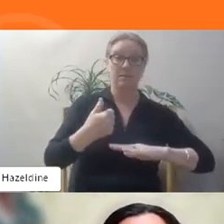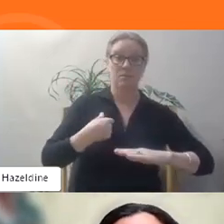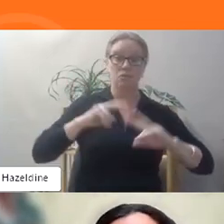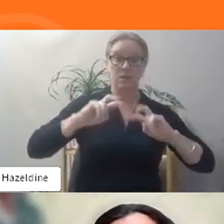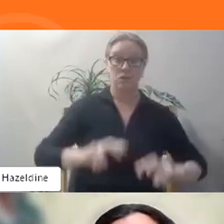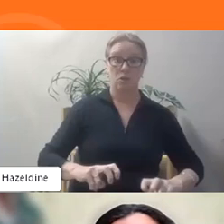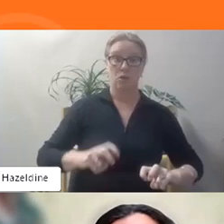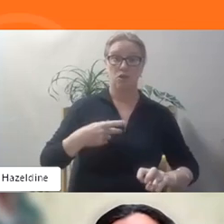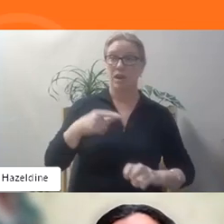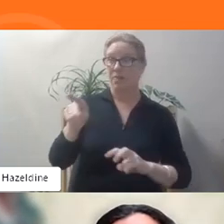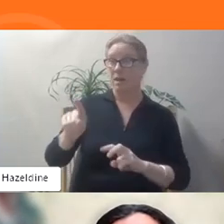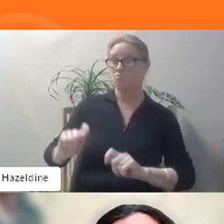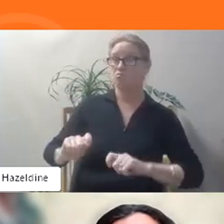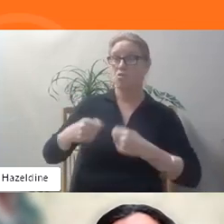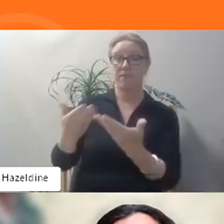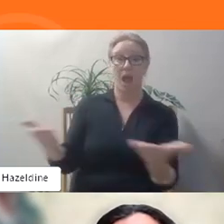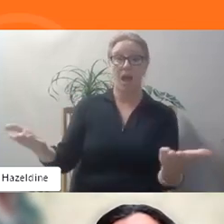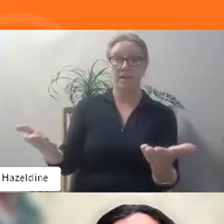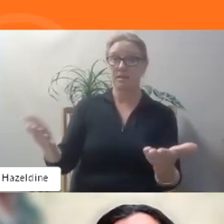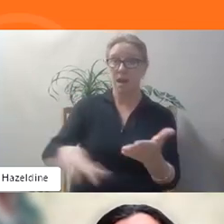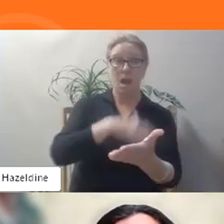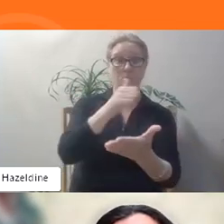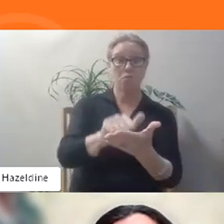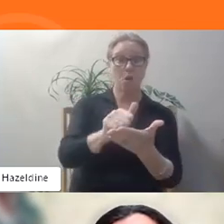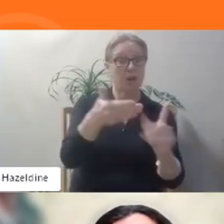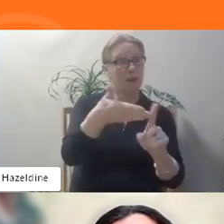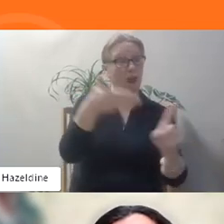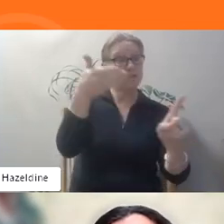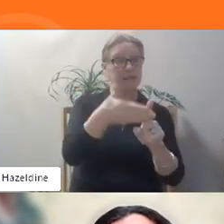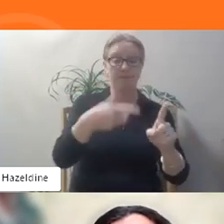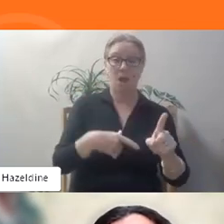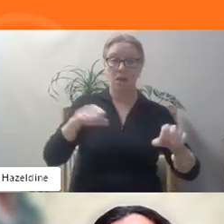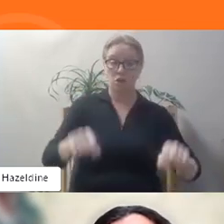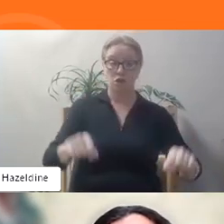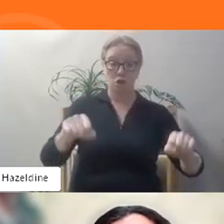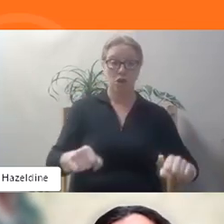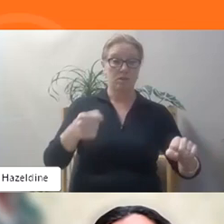PLD; identify learners at risk of having SLD and neurodiversity